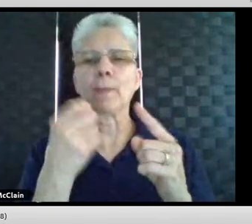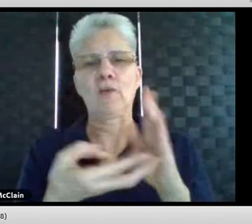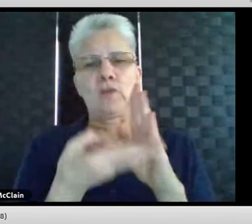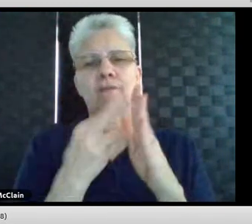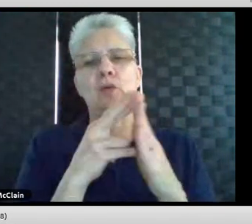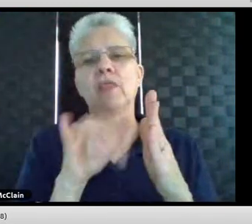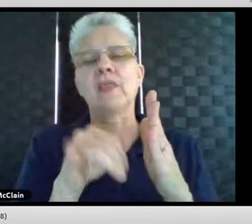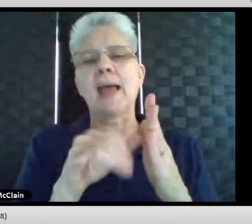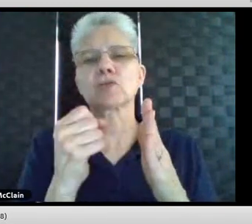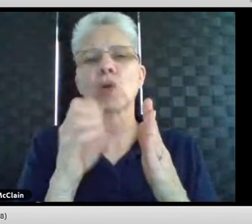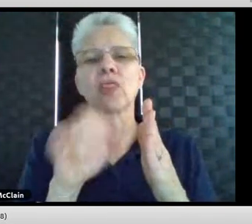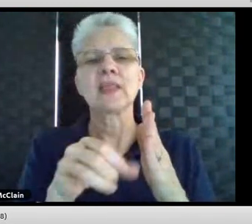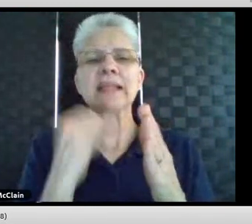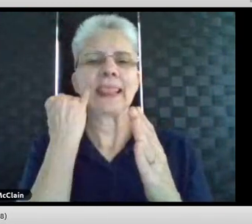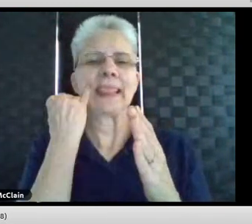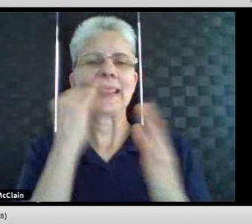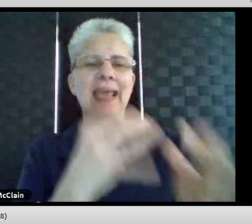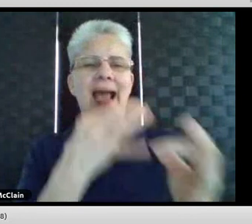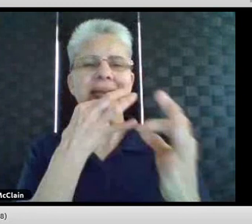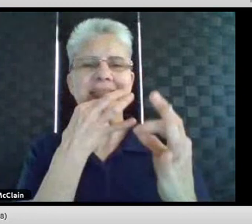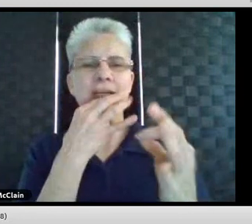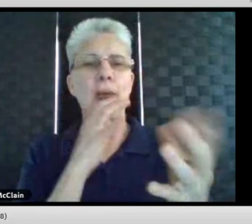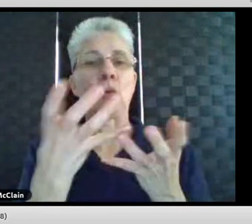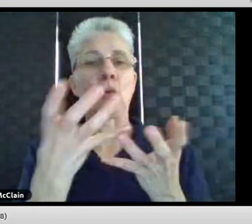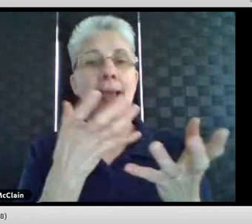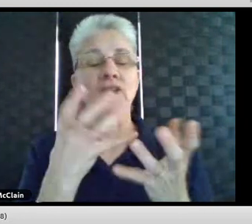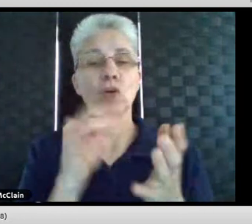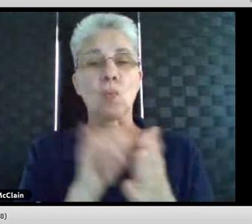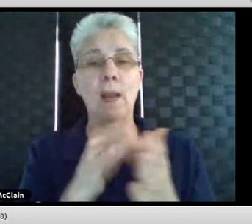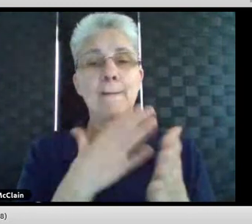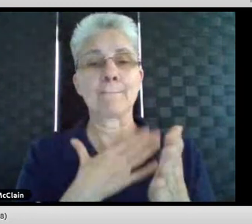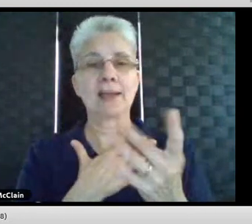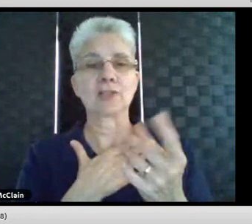So this is the ideal interaction, right? This is my dog, Jack, and my husband,